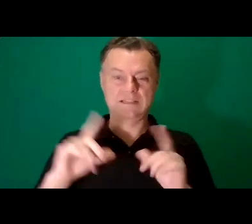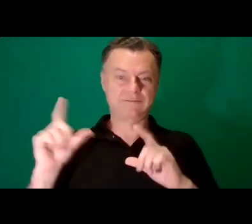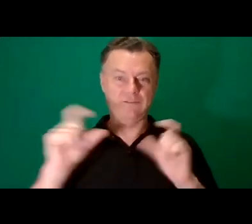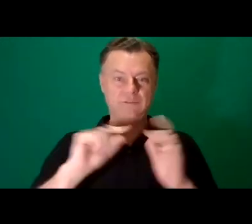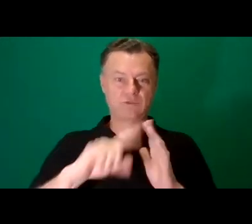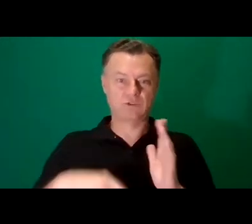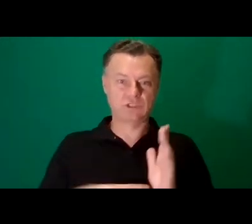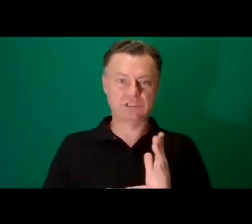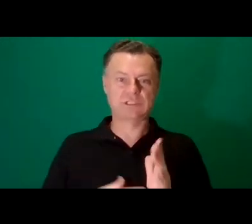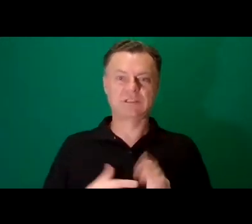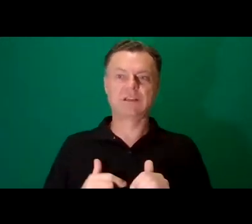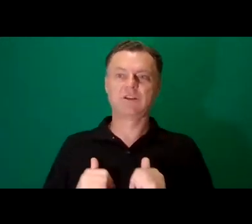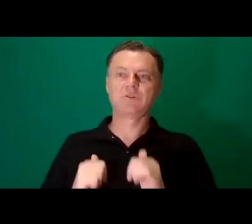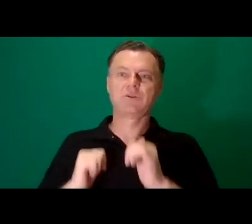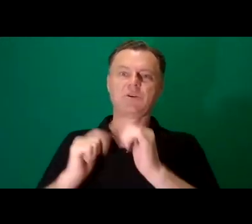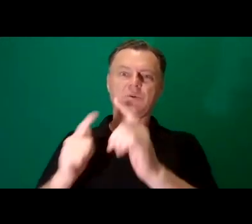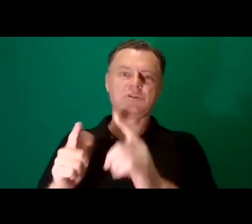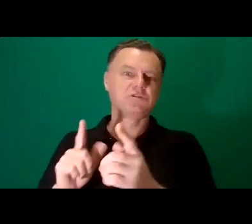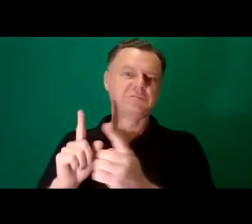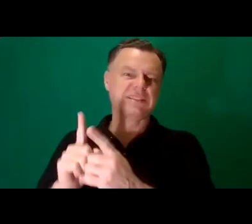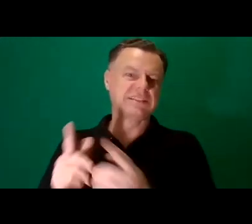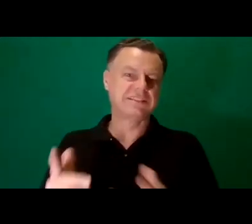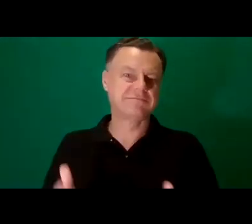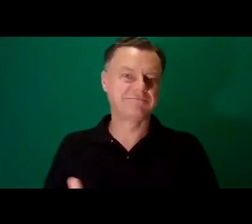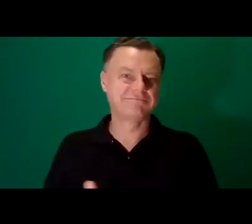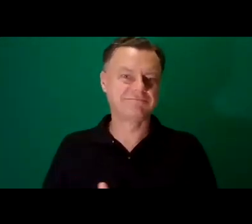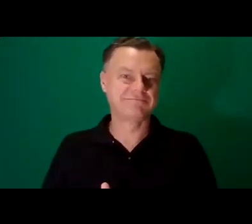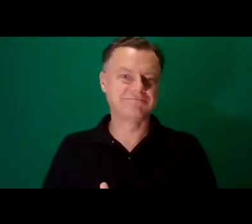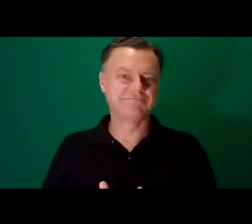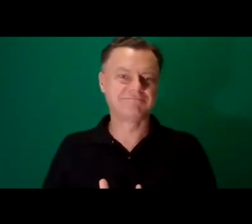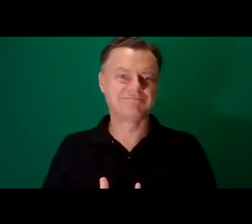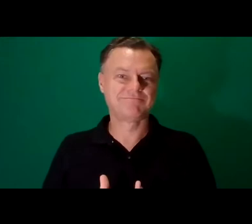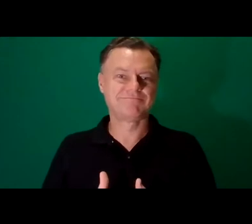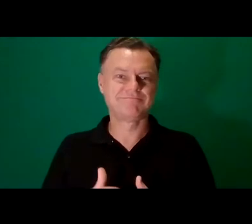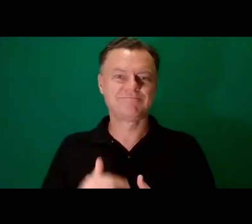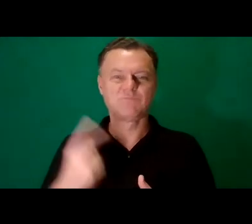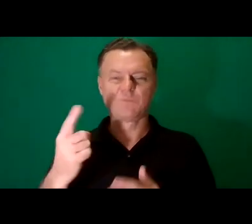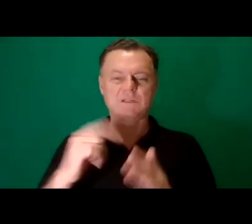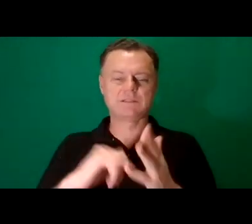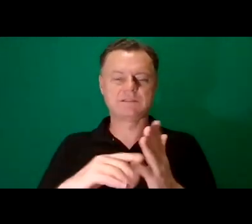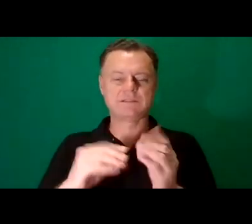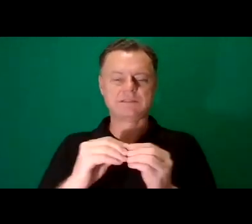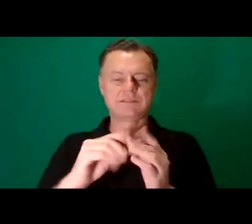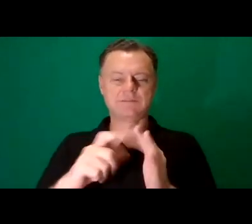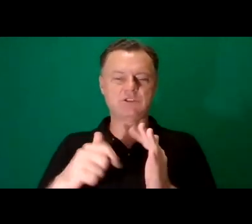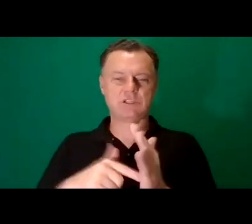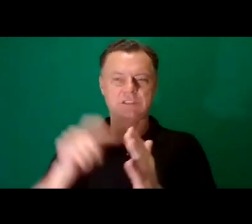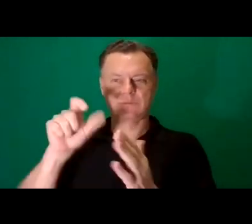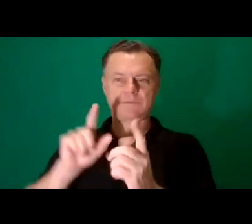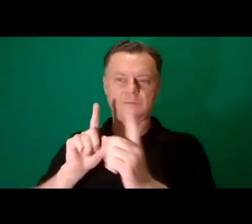off to meet you know um one of the subjects and I would always just have the hearing aids